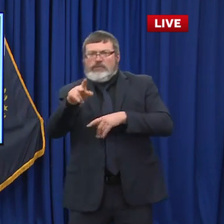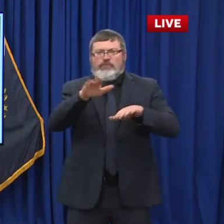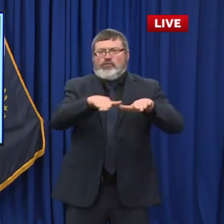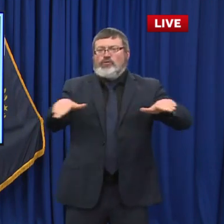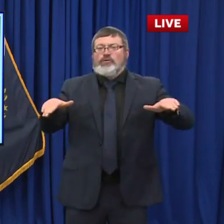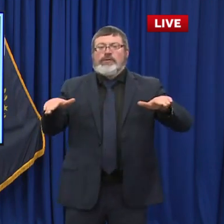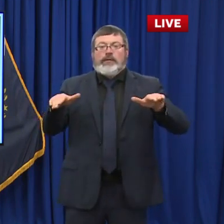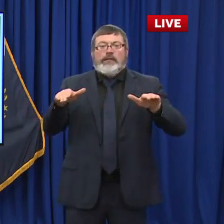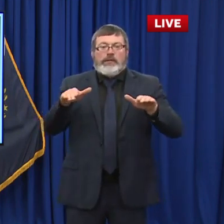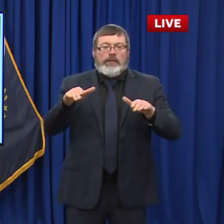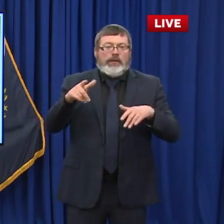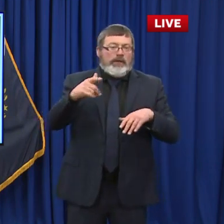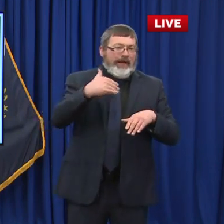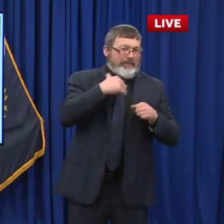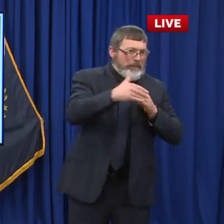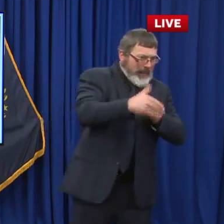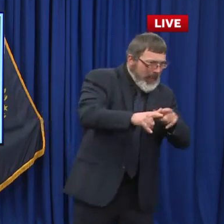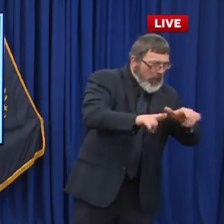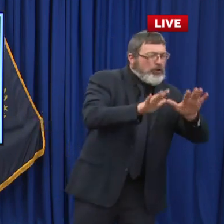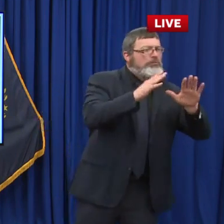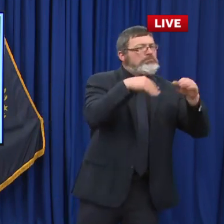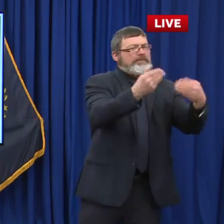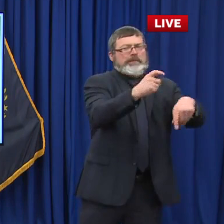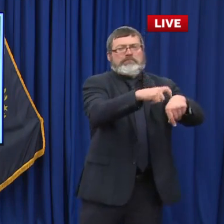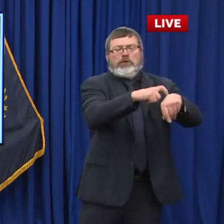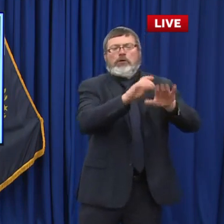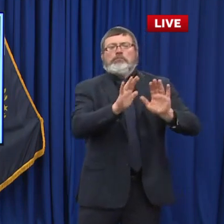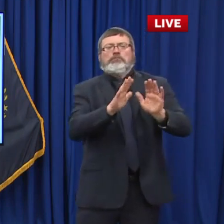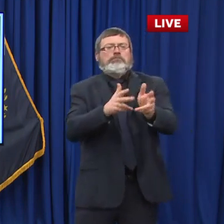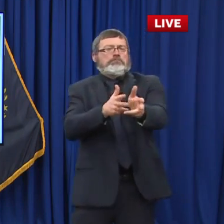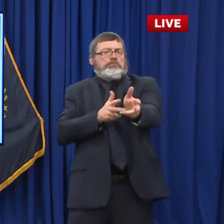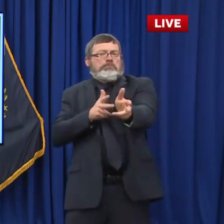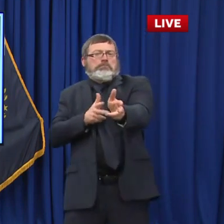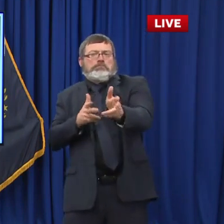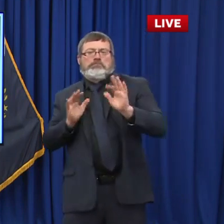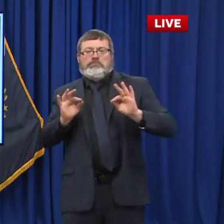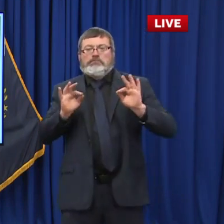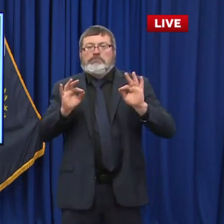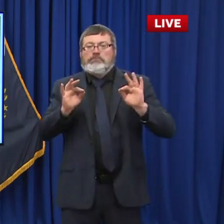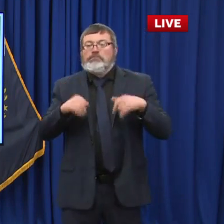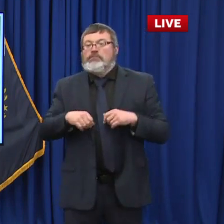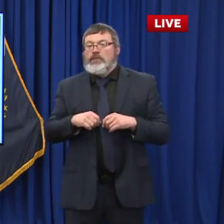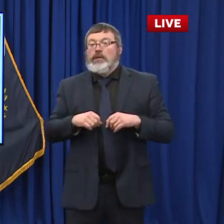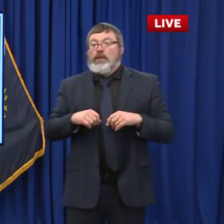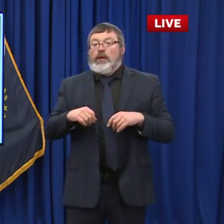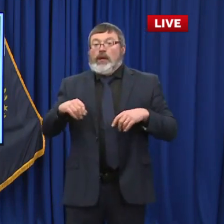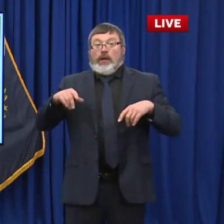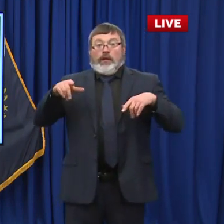WE WANT TO MAKE SURE FOLKS ARE NOT DRIVING IF THEY DON’T NEED TO BE ON THE ROAD.